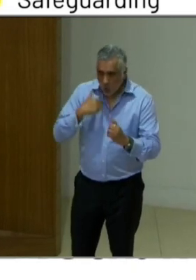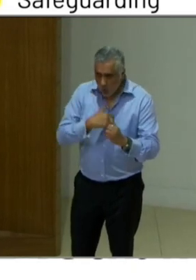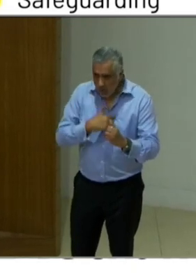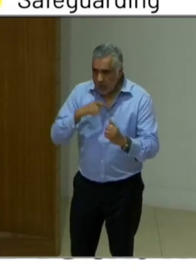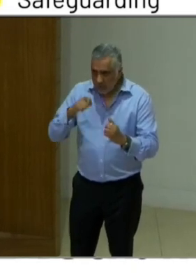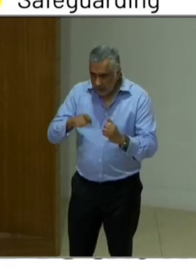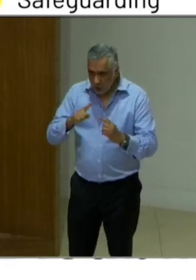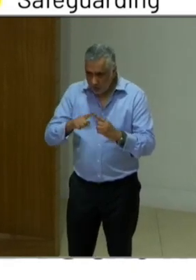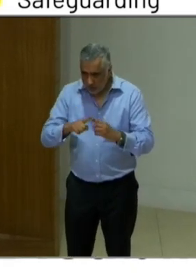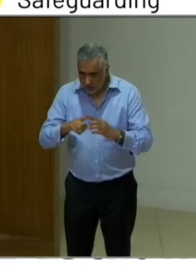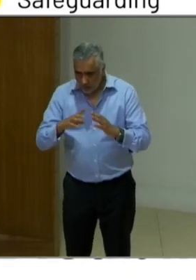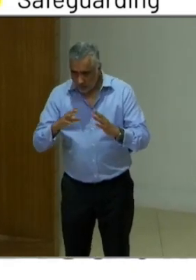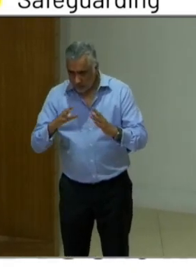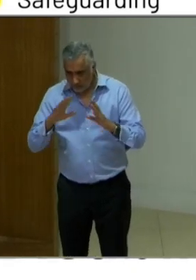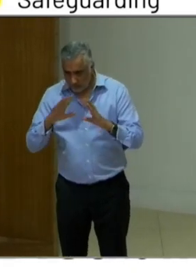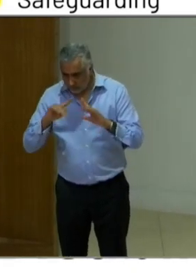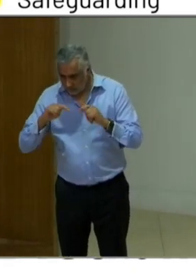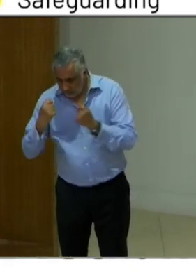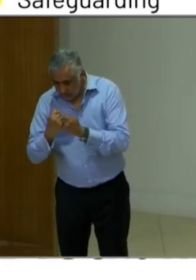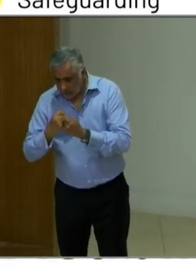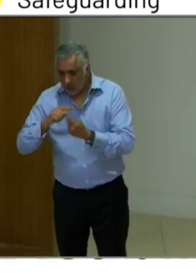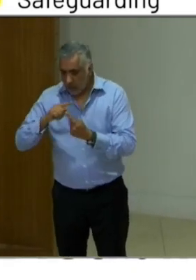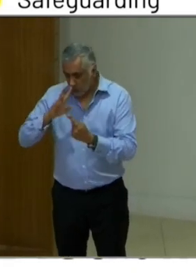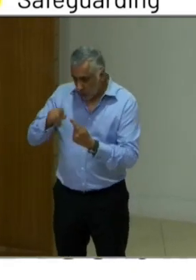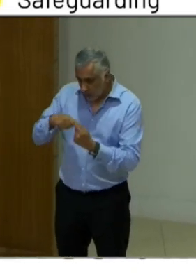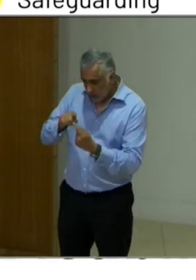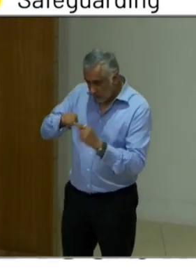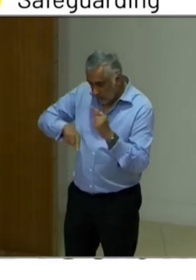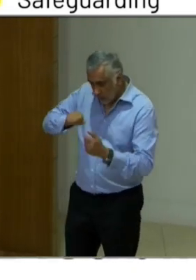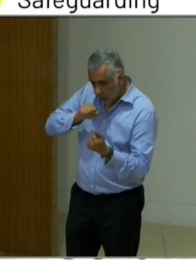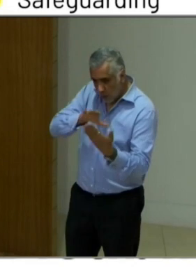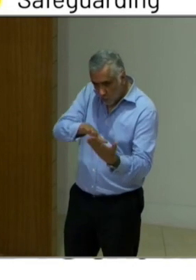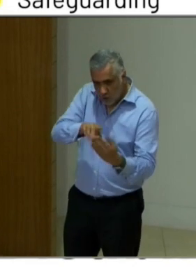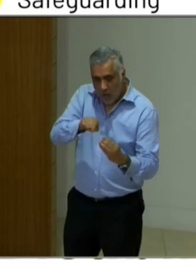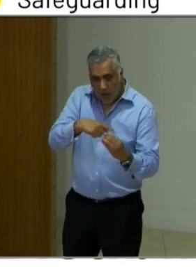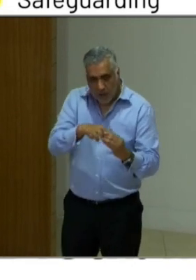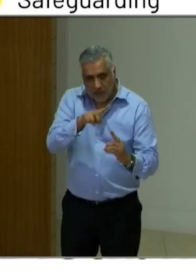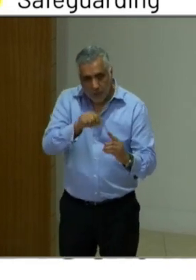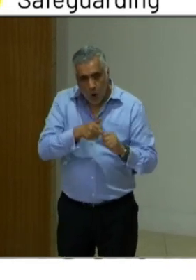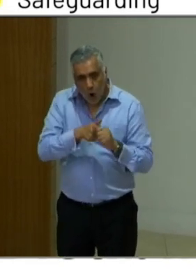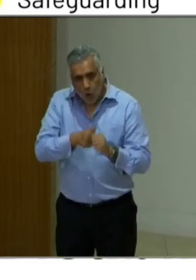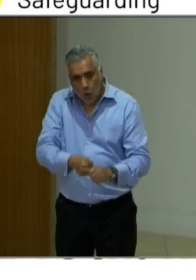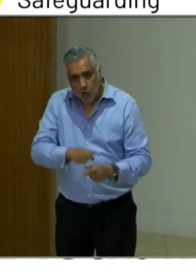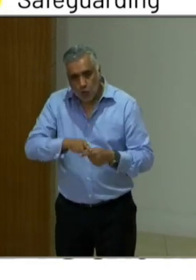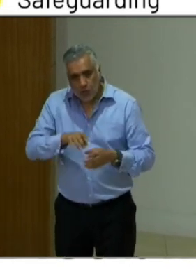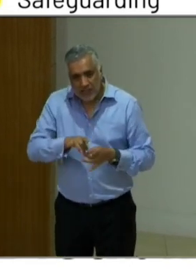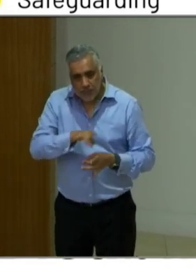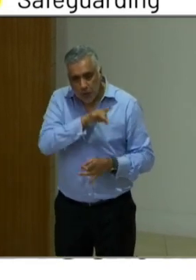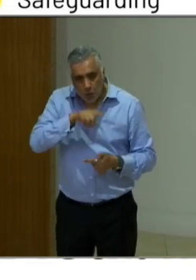for crucial themes like the different approaches towards disability according to spiritual, social and cultural